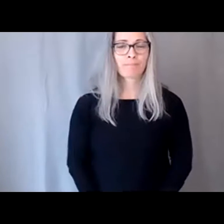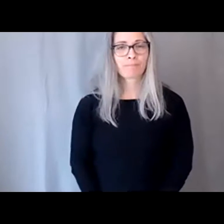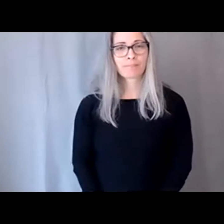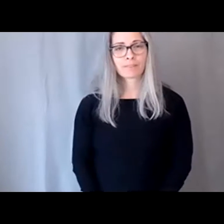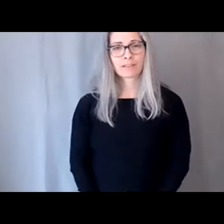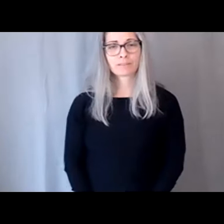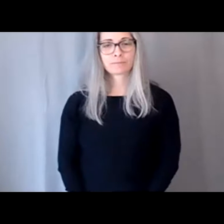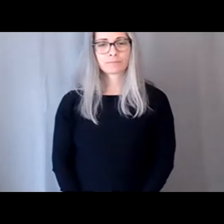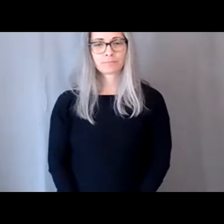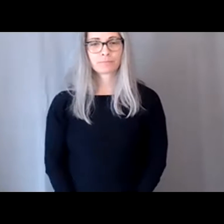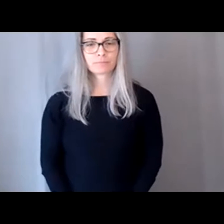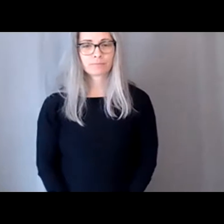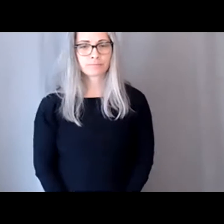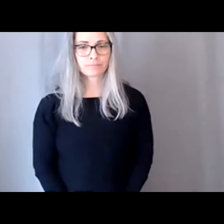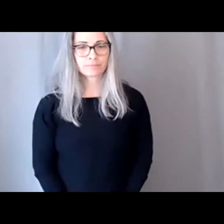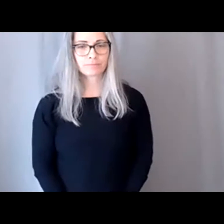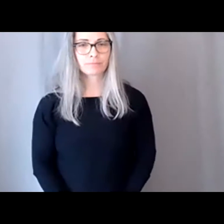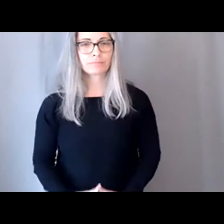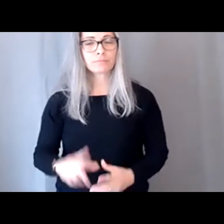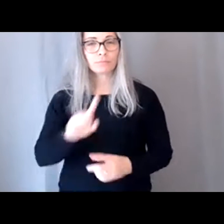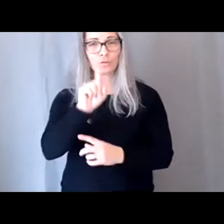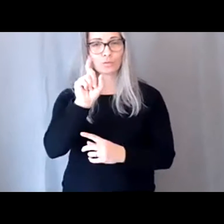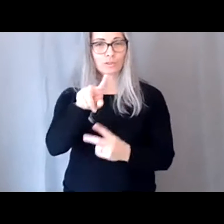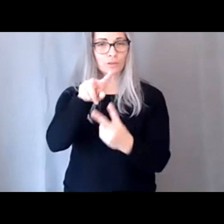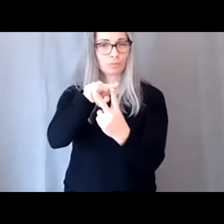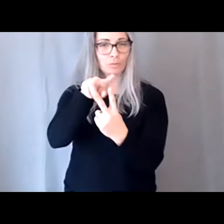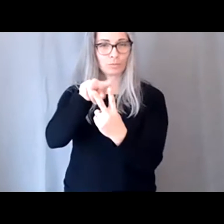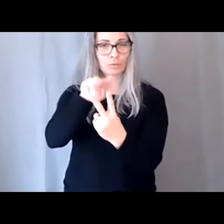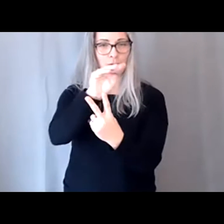we have a question for both of our speakers